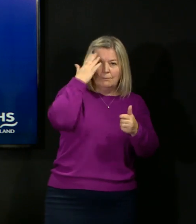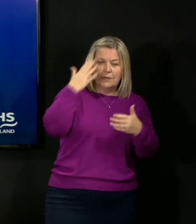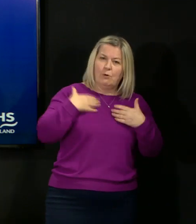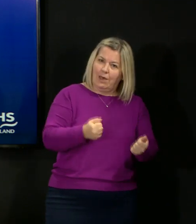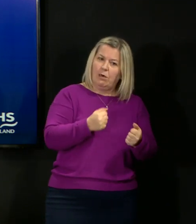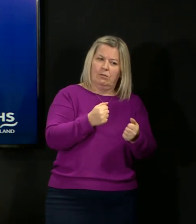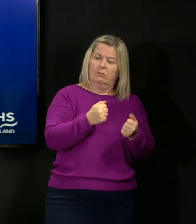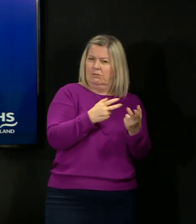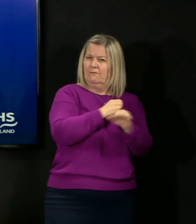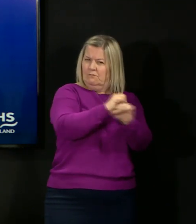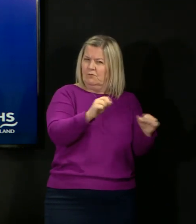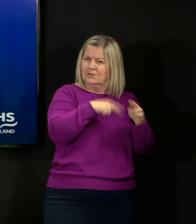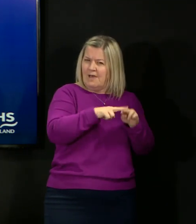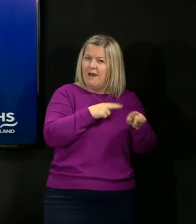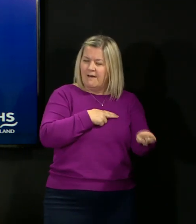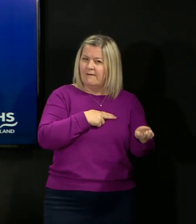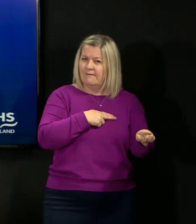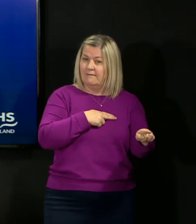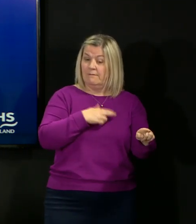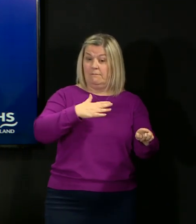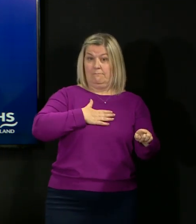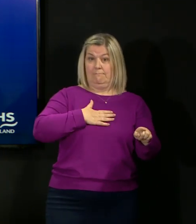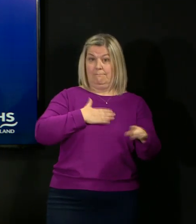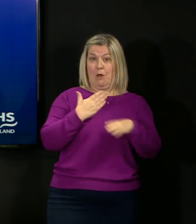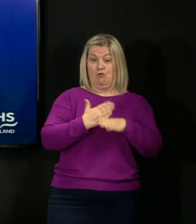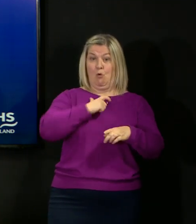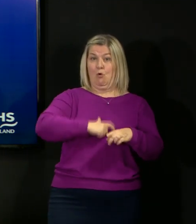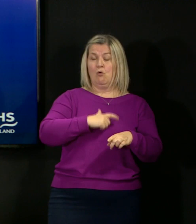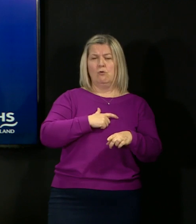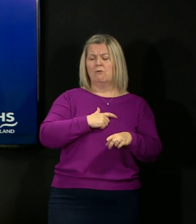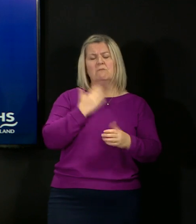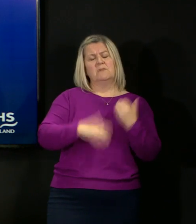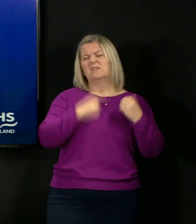Secretary, let me be clear. I will never say that we have done enough, so we will